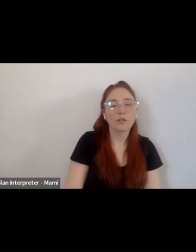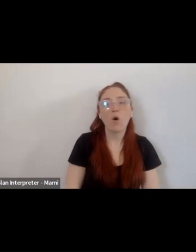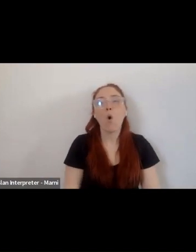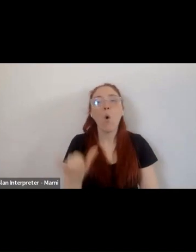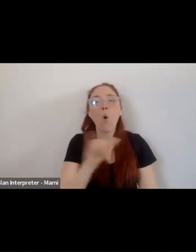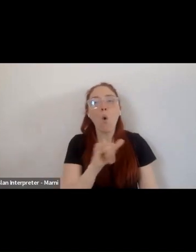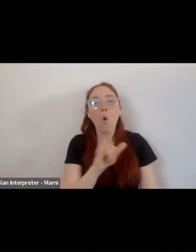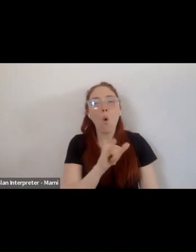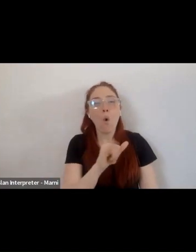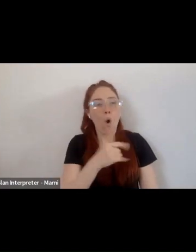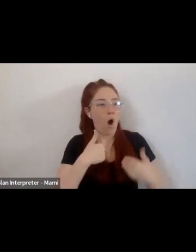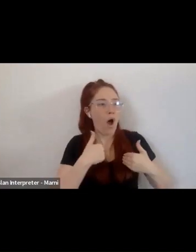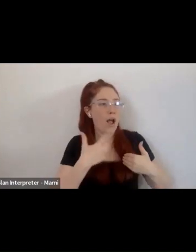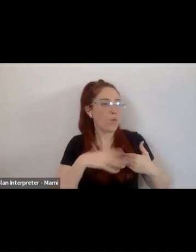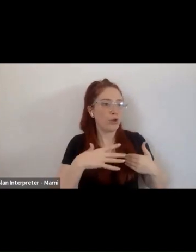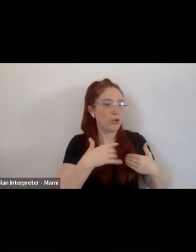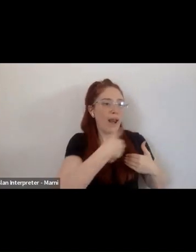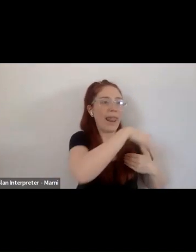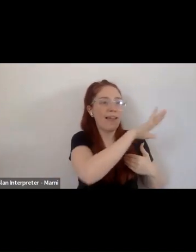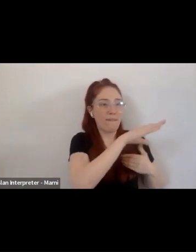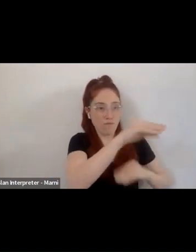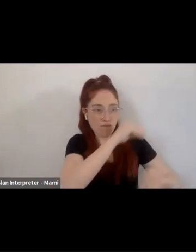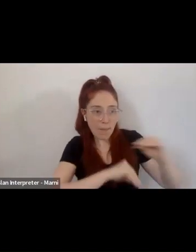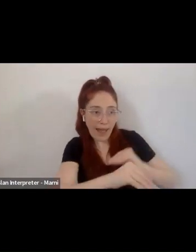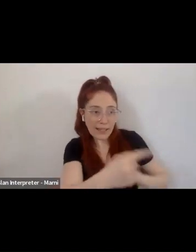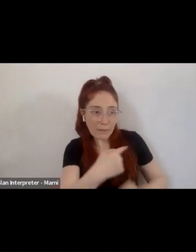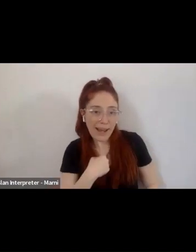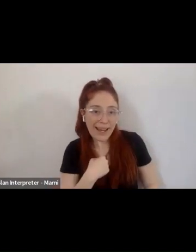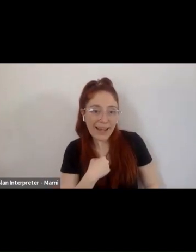want to leave. But I'm not going to do that individually, I'm